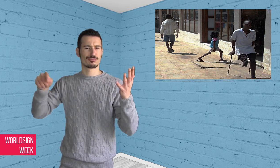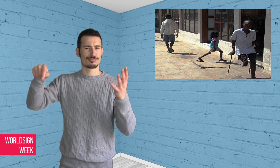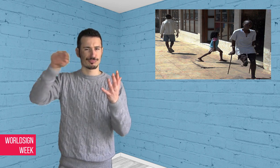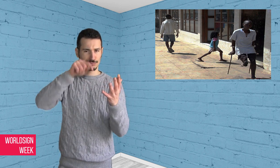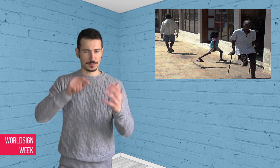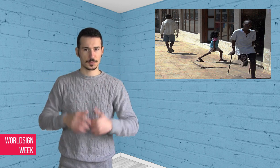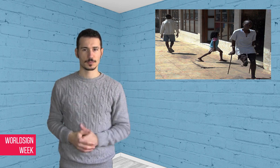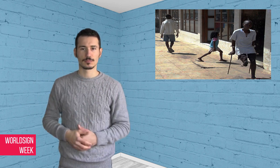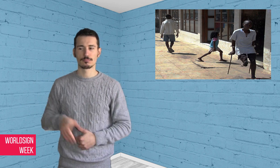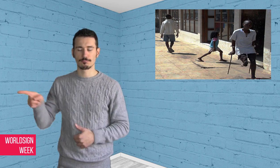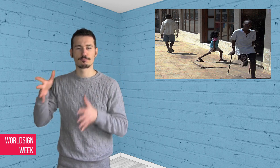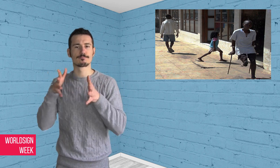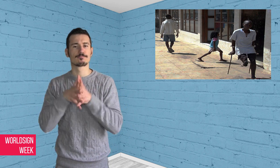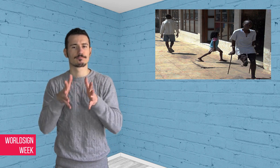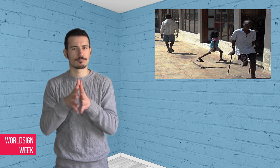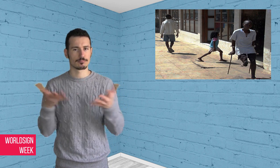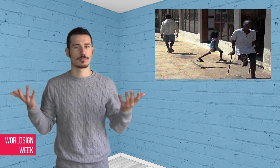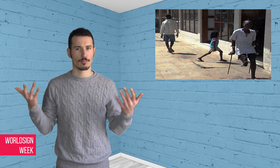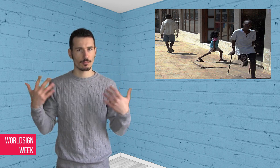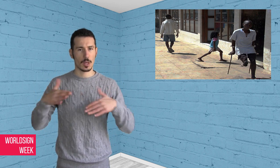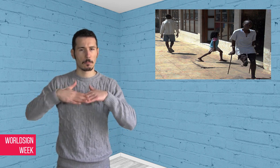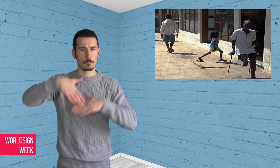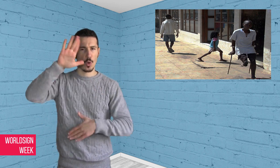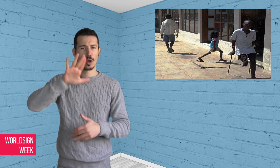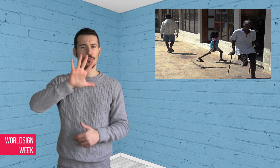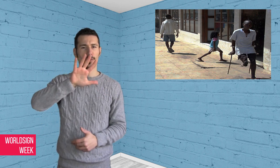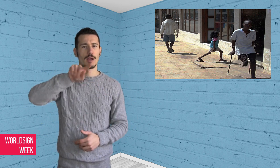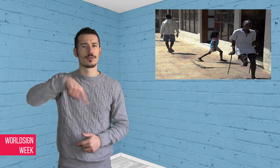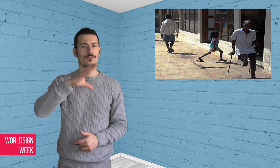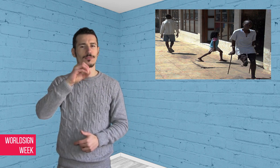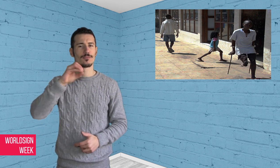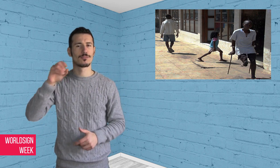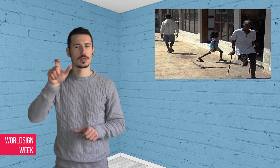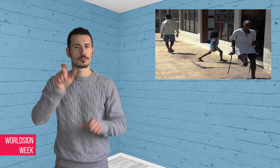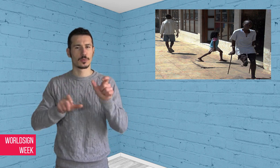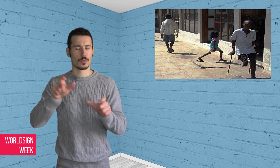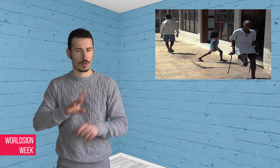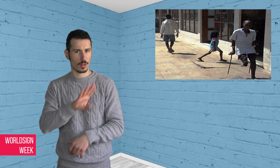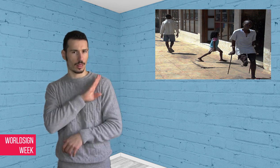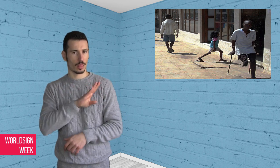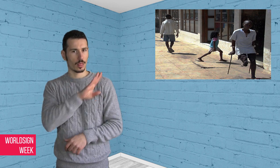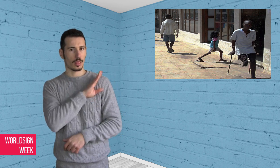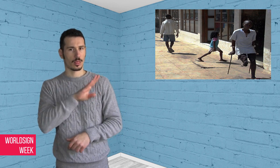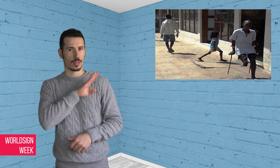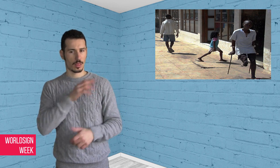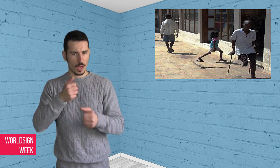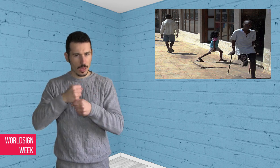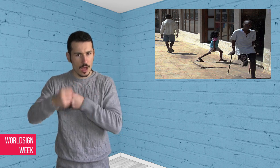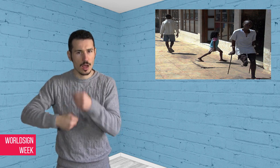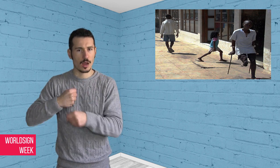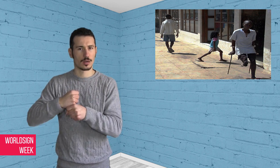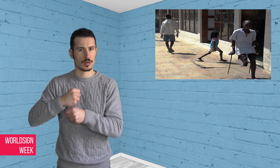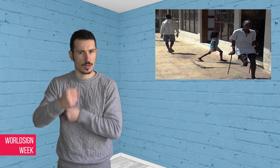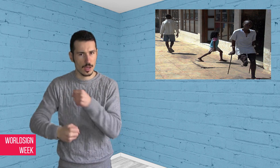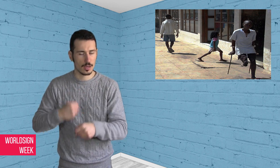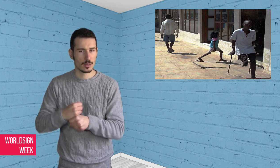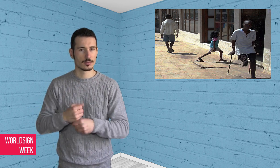killed annually. There are currently as many as 110 million landmines in the ground.